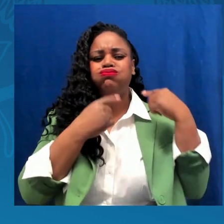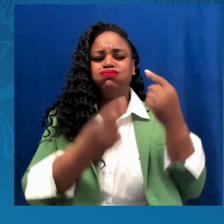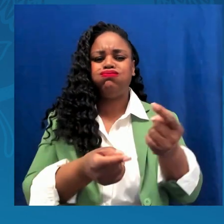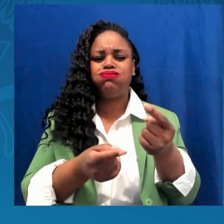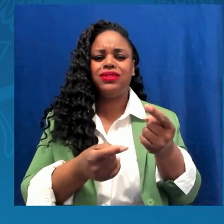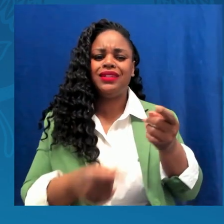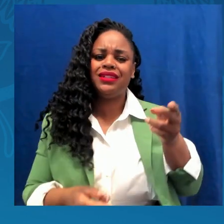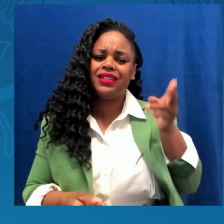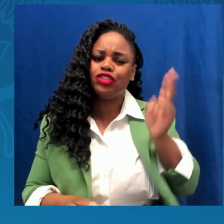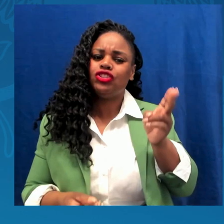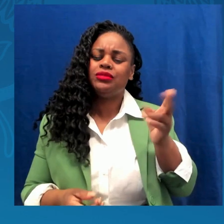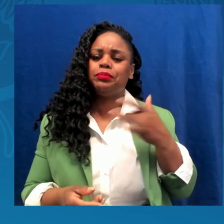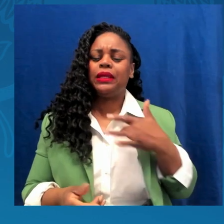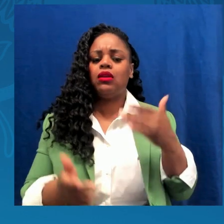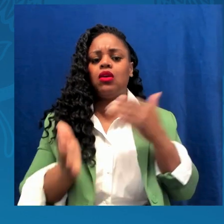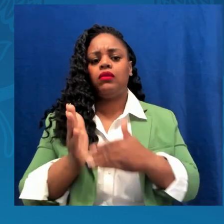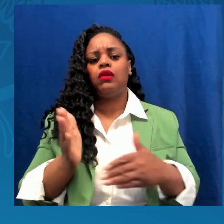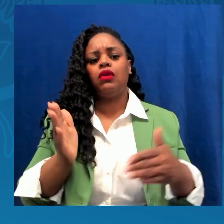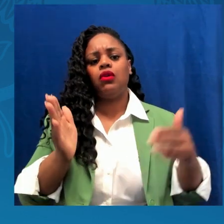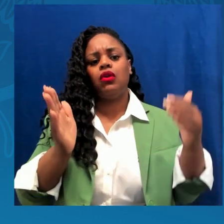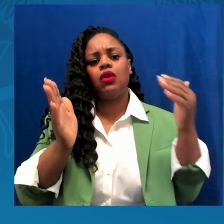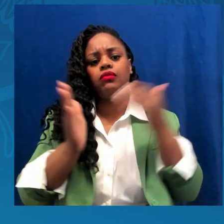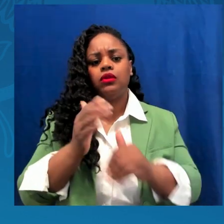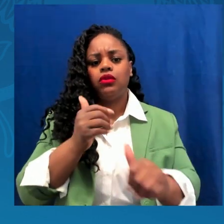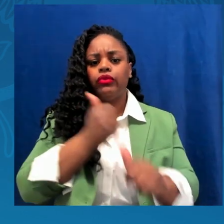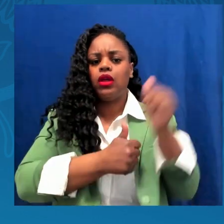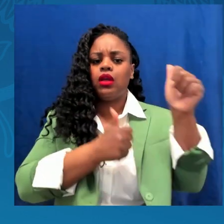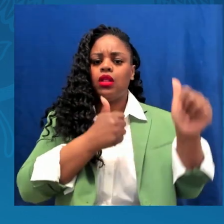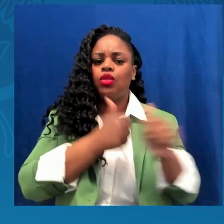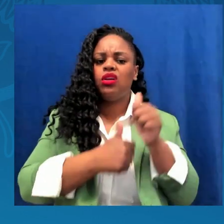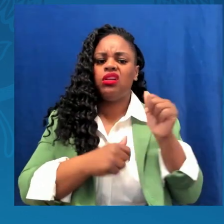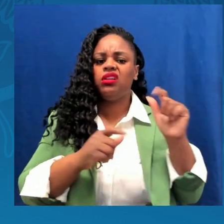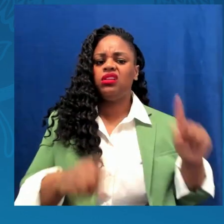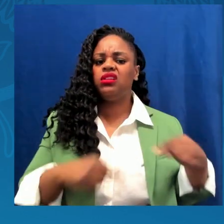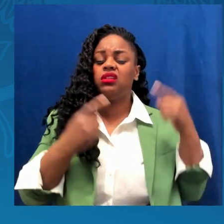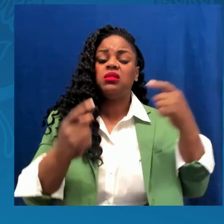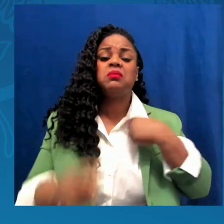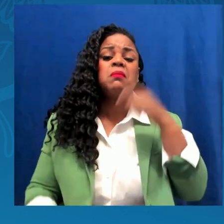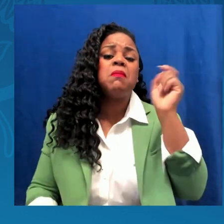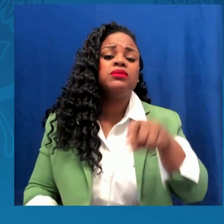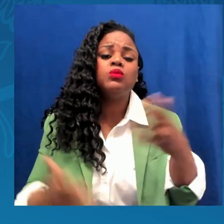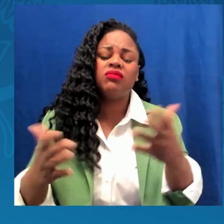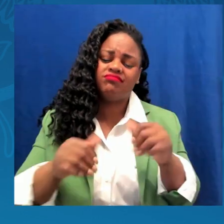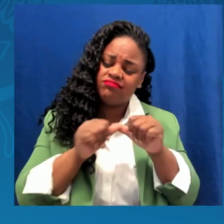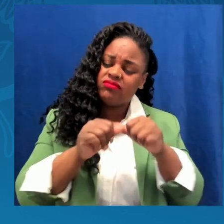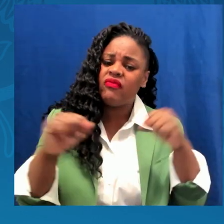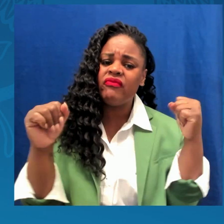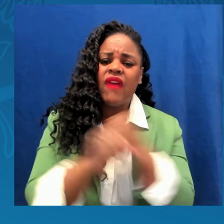So while the threat remains, we must remain vigilant. Being vigilant means building our capacity,